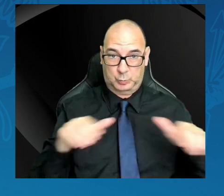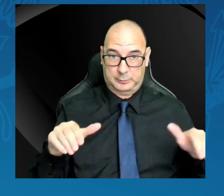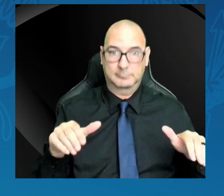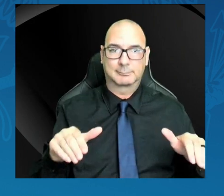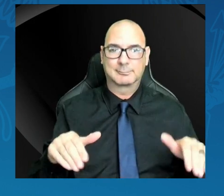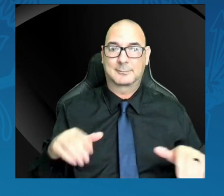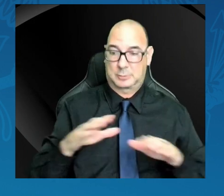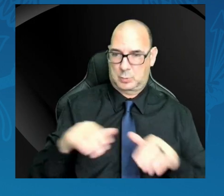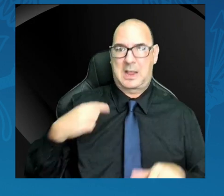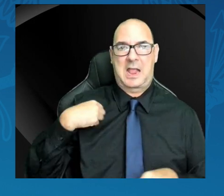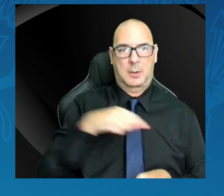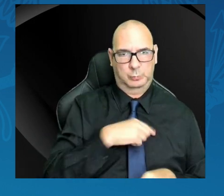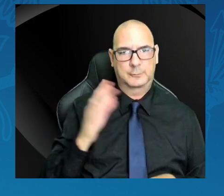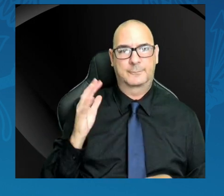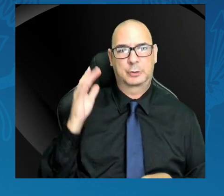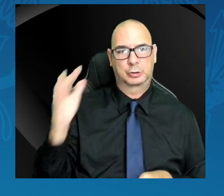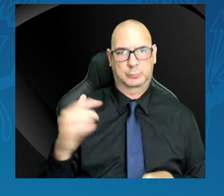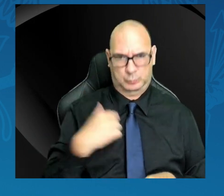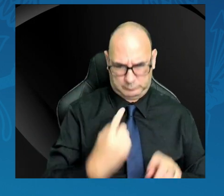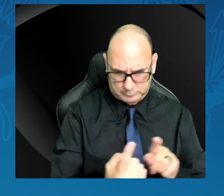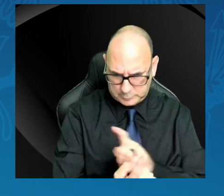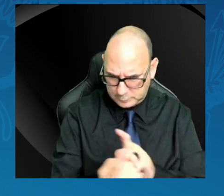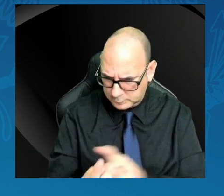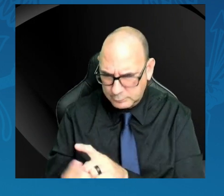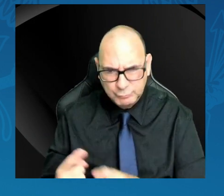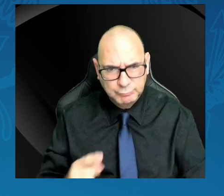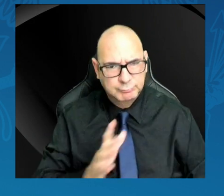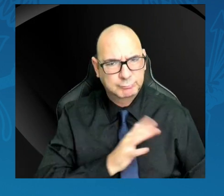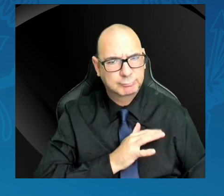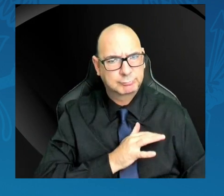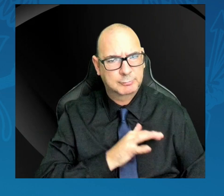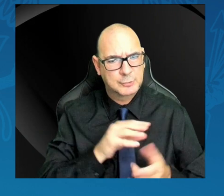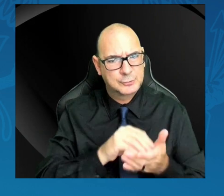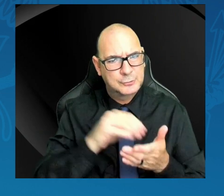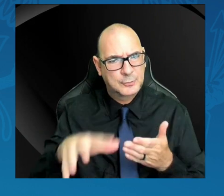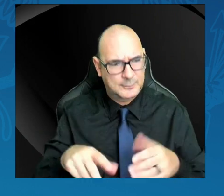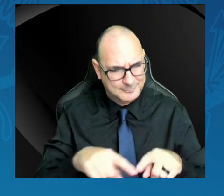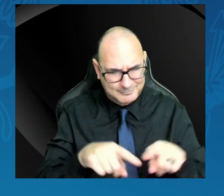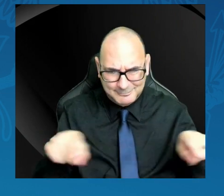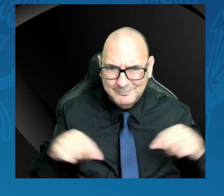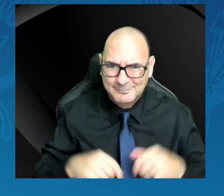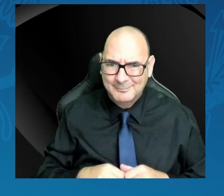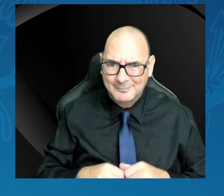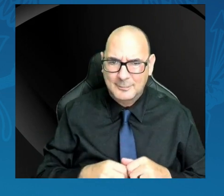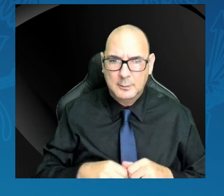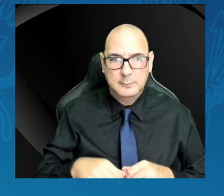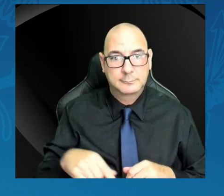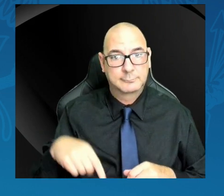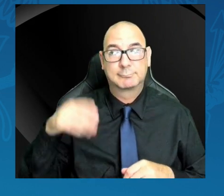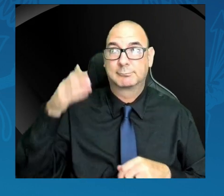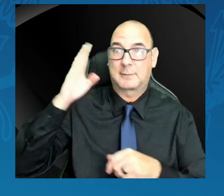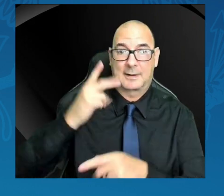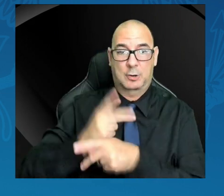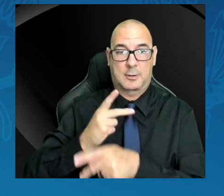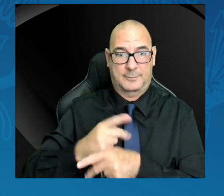it's clear that we old folks are in good hands. So folks, mark my words, zero emission school busses